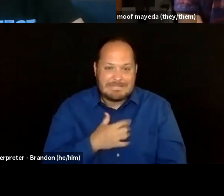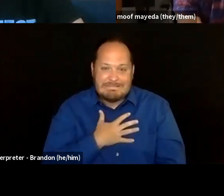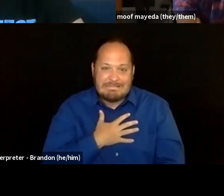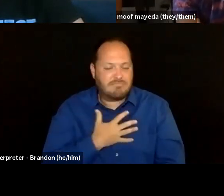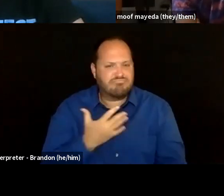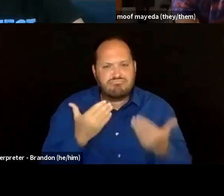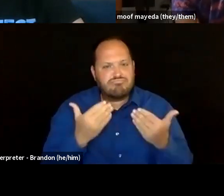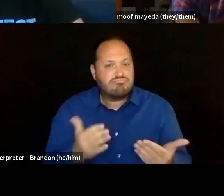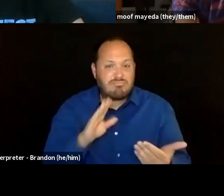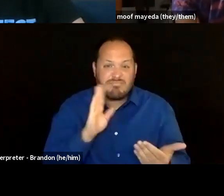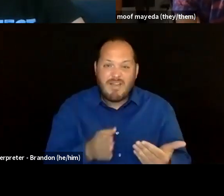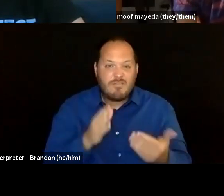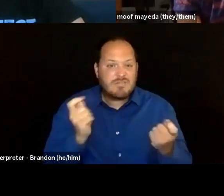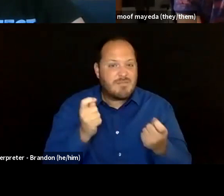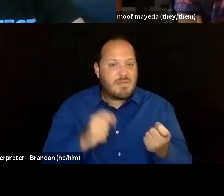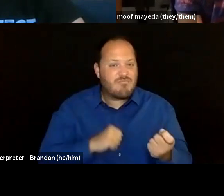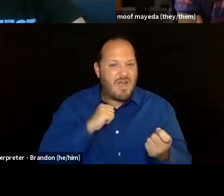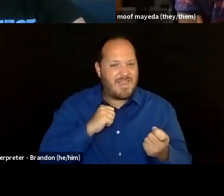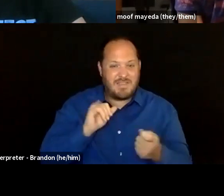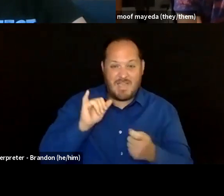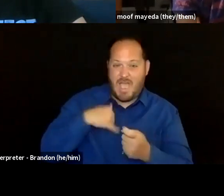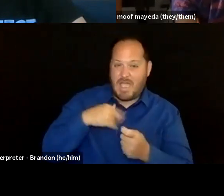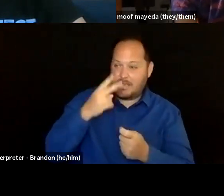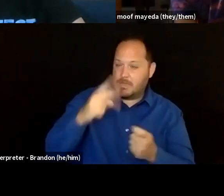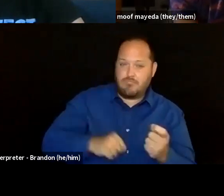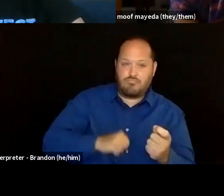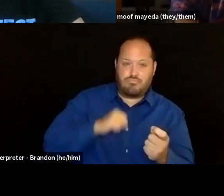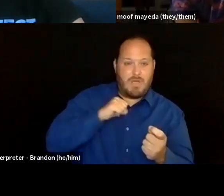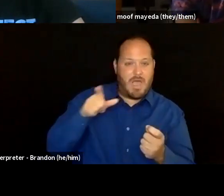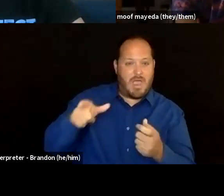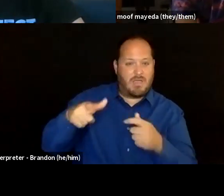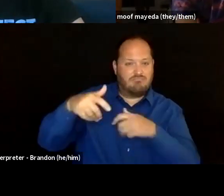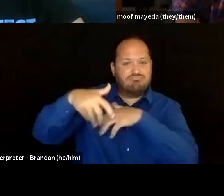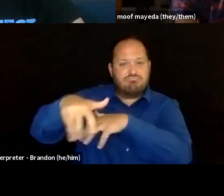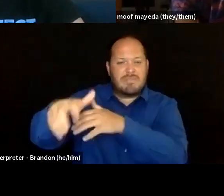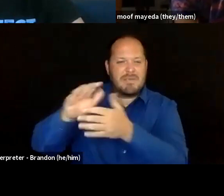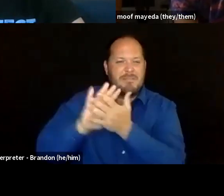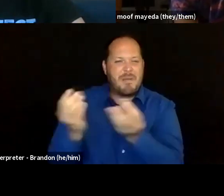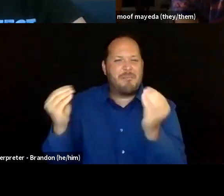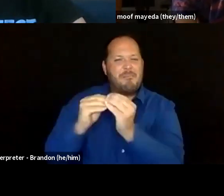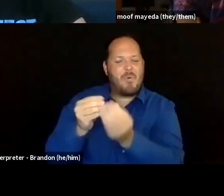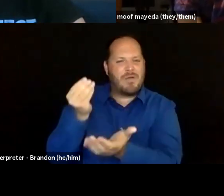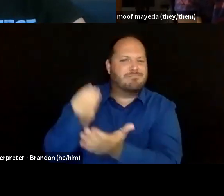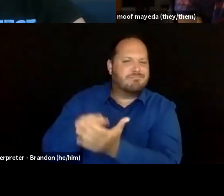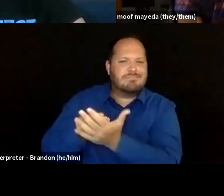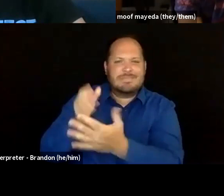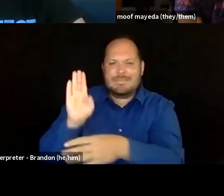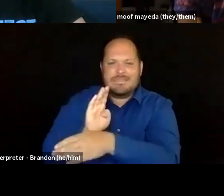couple times, and we also in recent years have had Pride